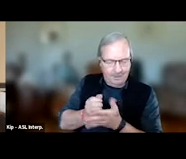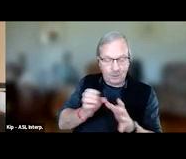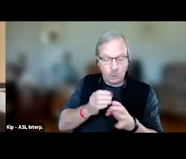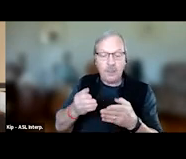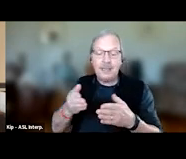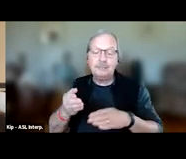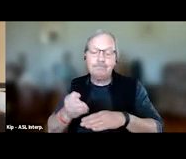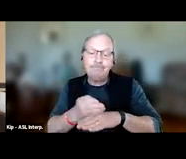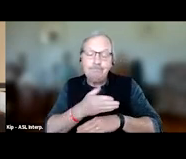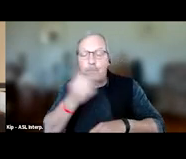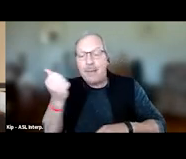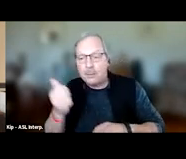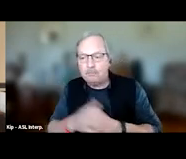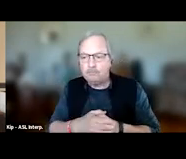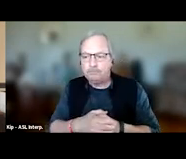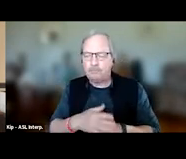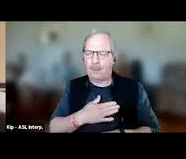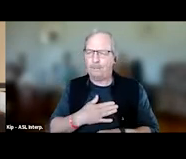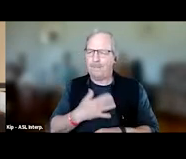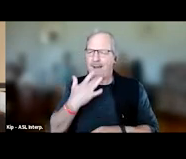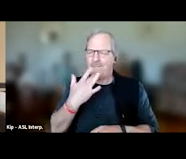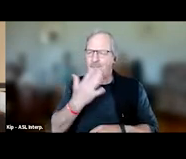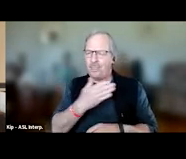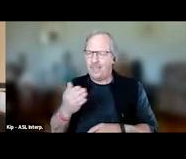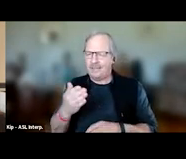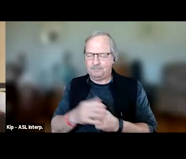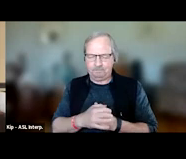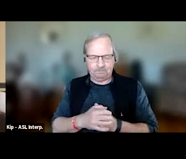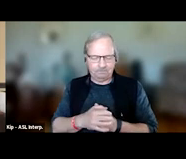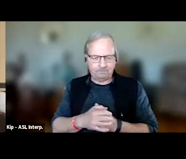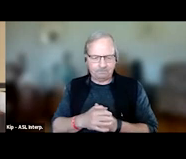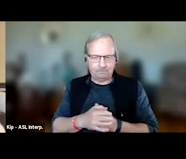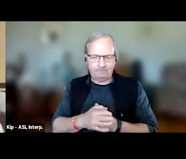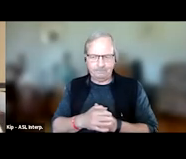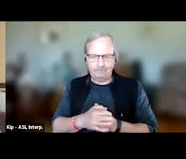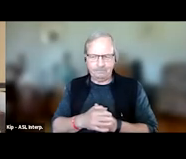One, one of my favorite things, you know, as the movie "Jerry McGuire",